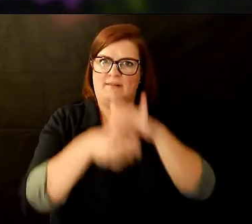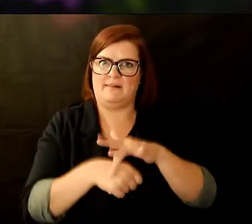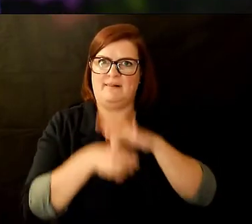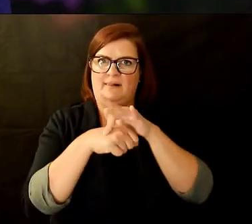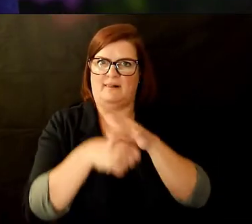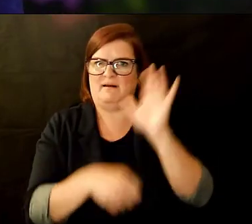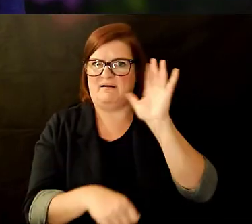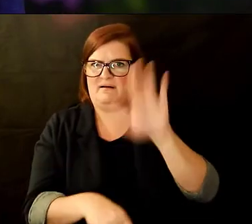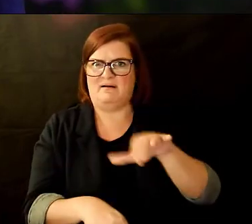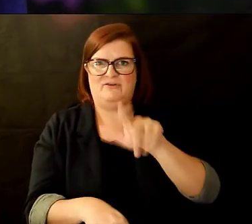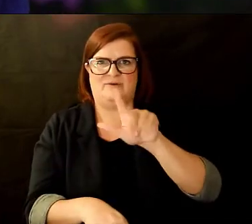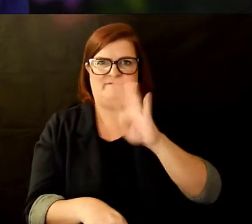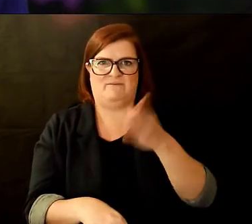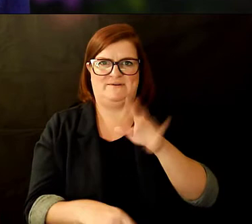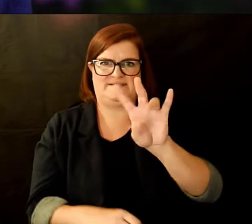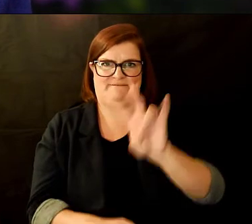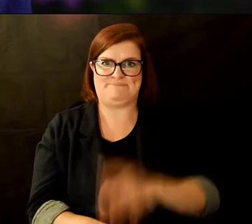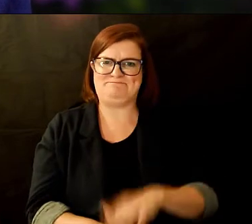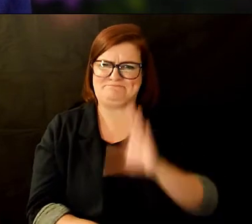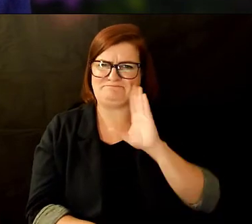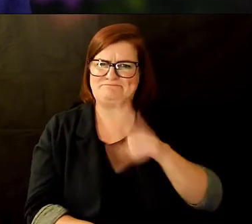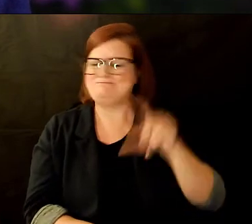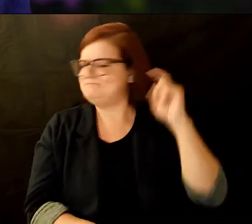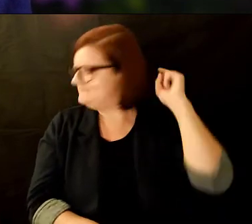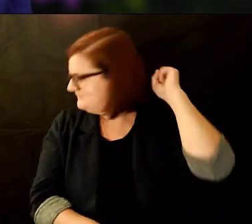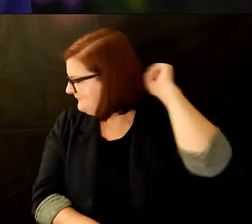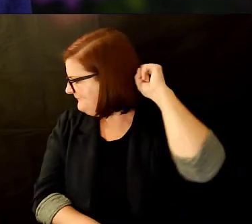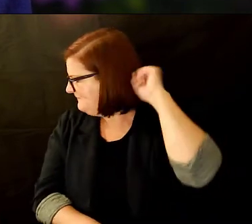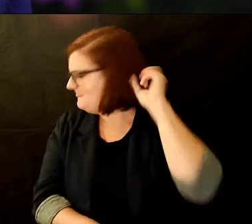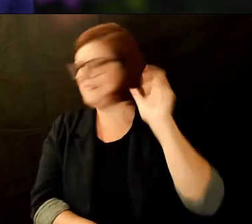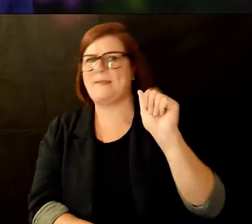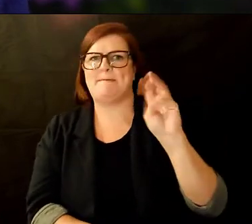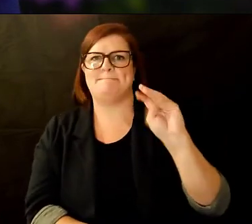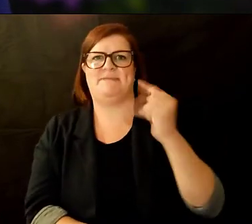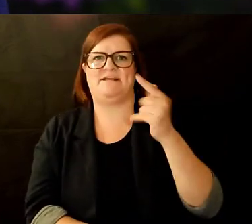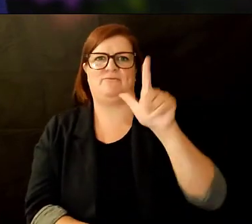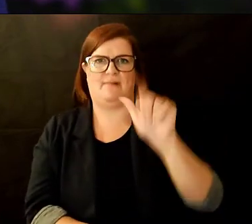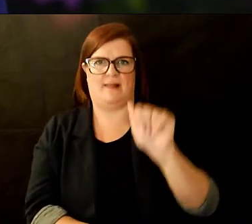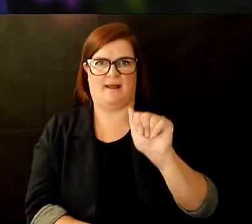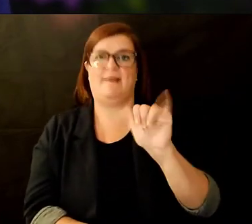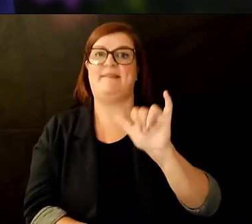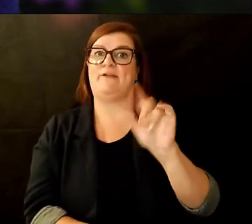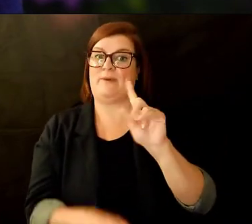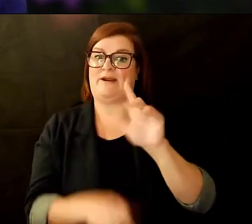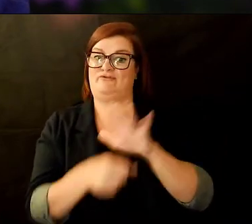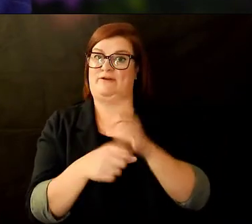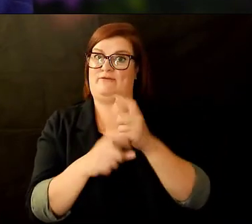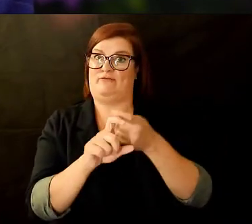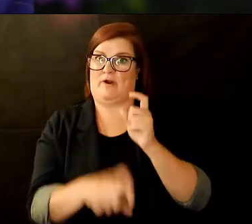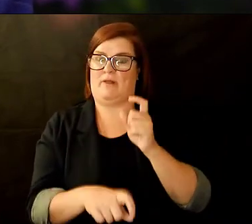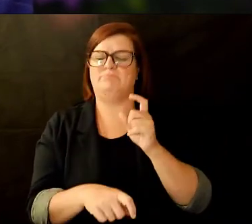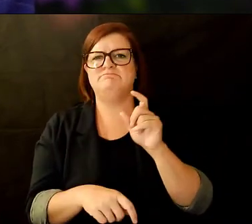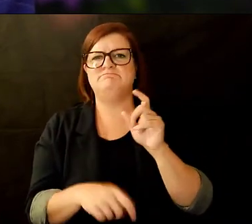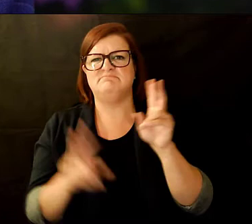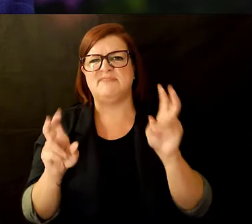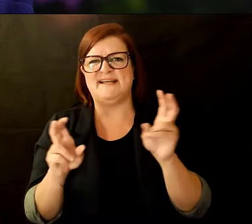Our amygdala is the part of our brain that is where stress comes from. It's our fight and flight response.